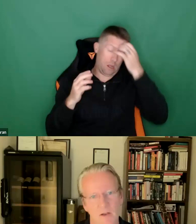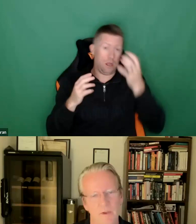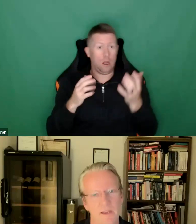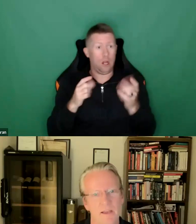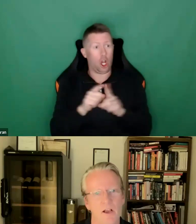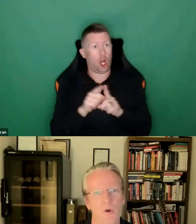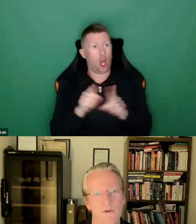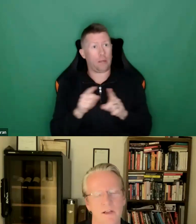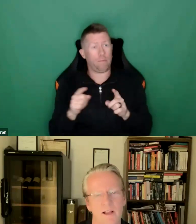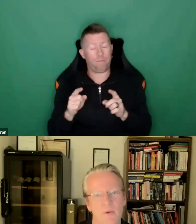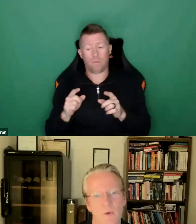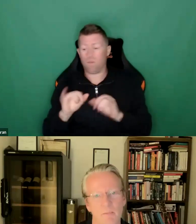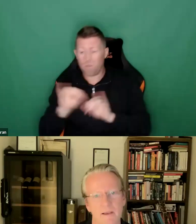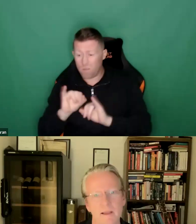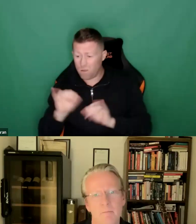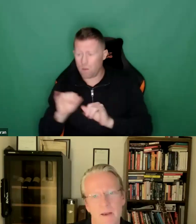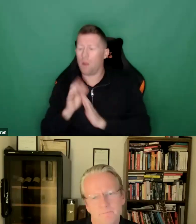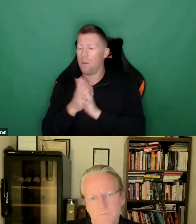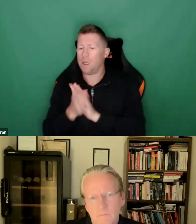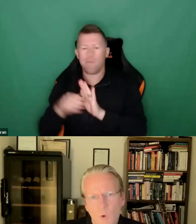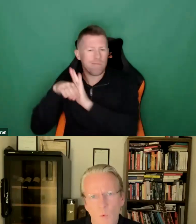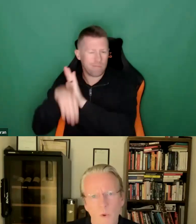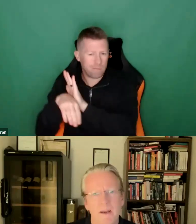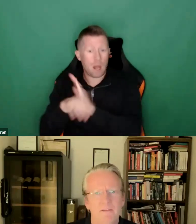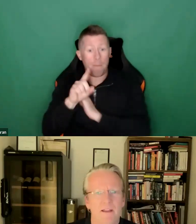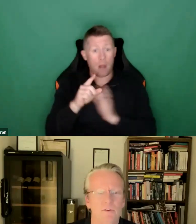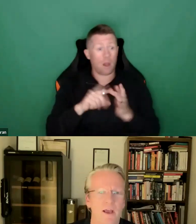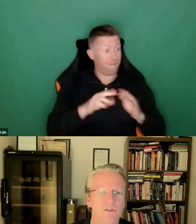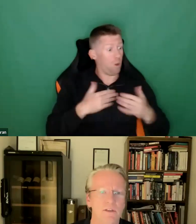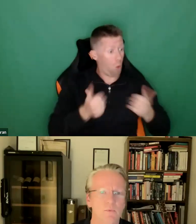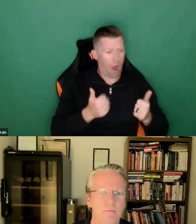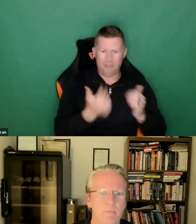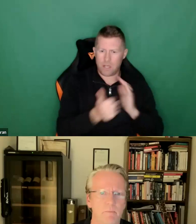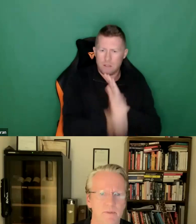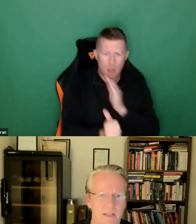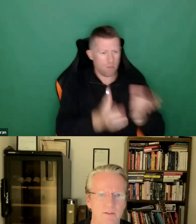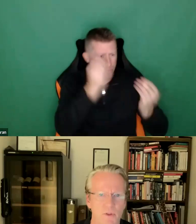they are also better learners. Of course the other way around as well, when the kids are